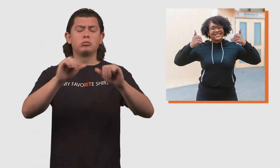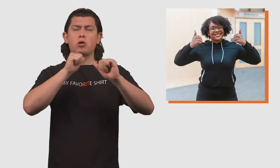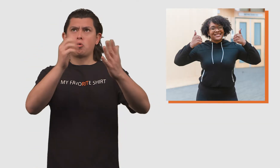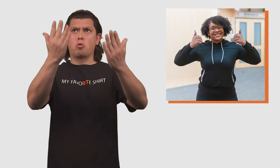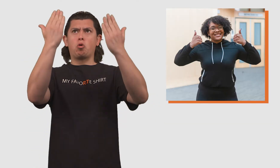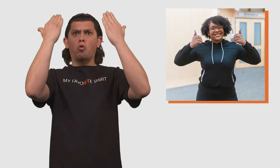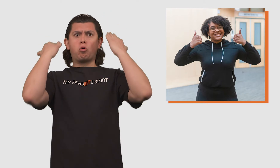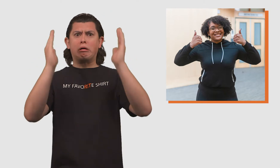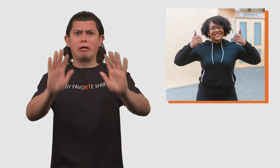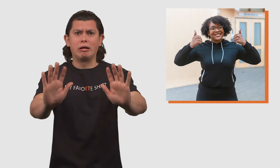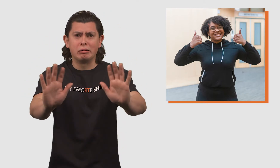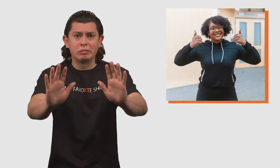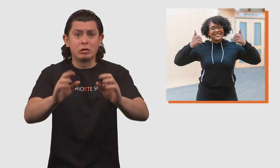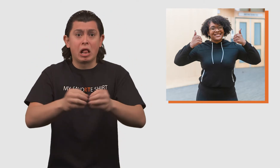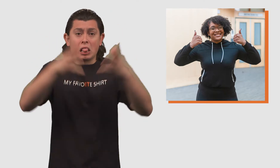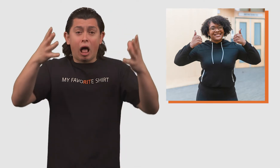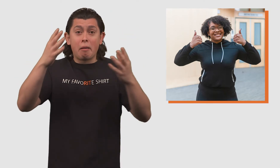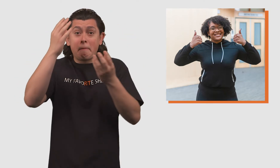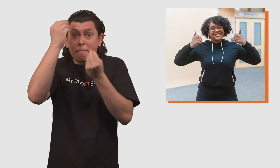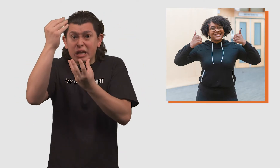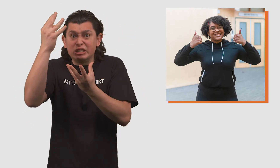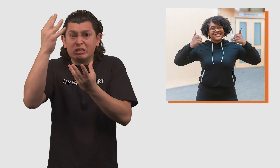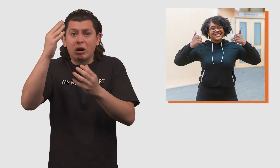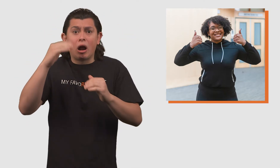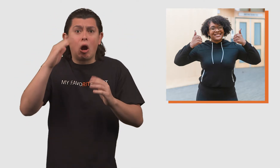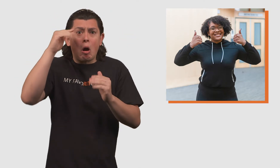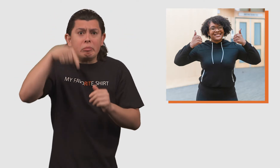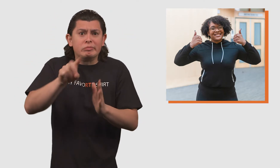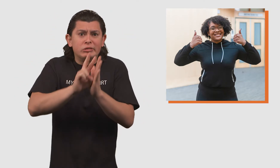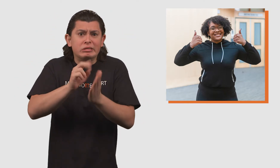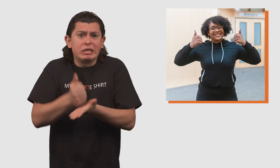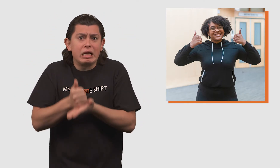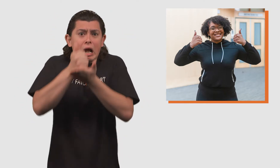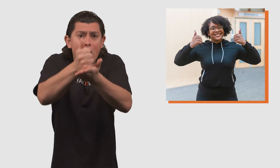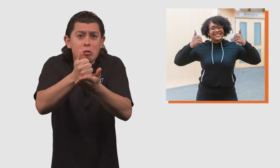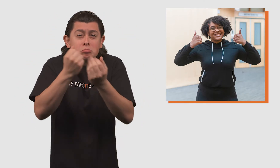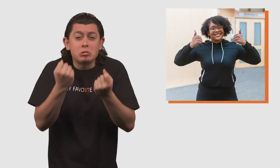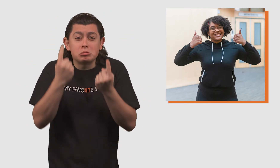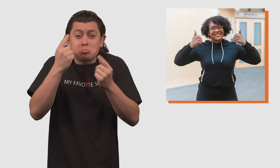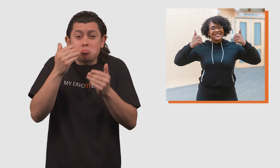PHEW! THAT WAS A LOT OF INFORMATION. HOPEFULLY, THIS VIDEO HAS HELPED YOU UNDERSTAND